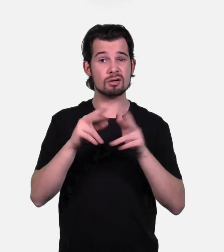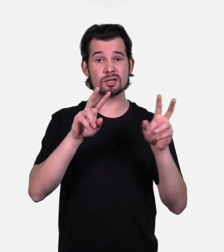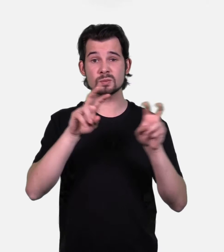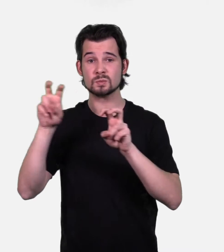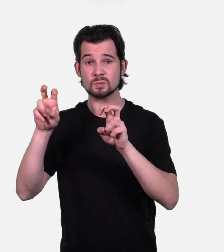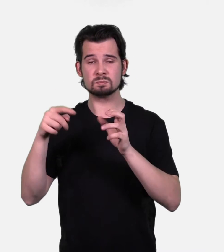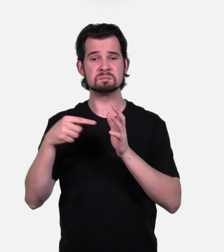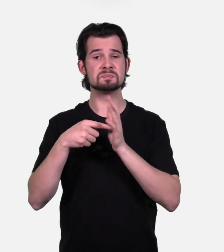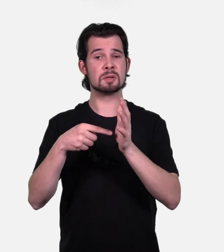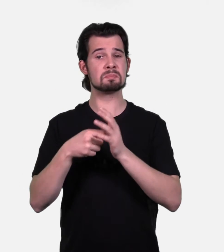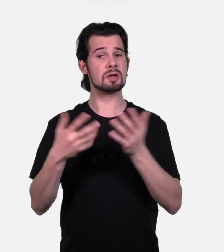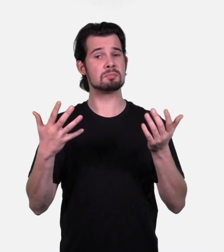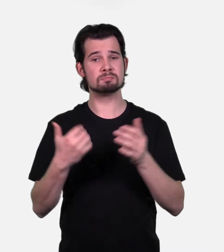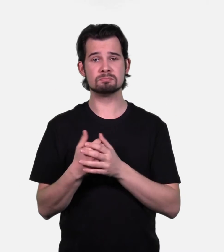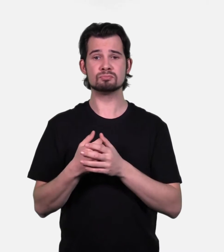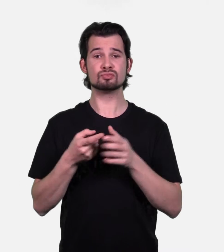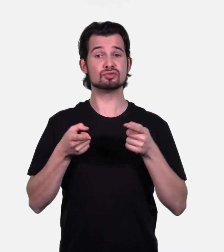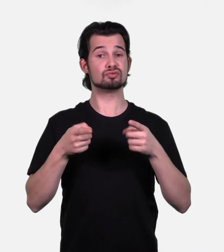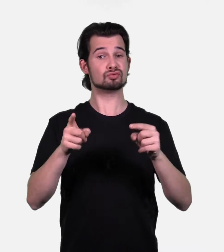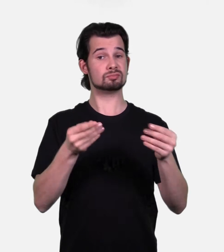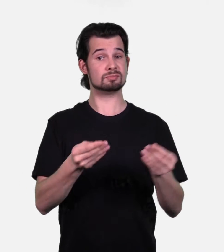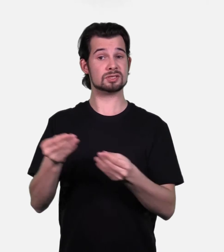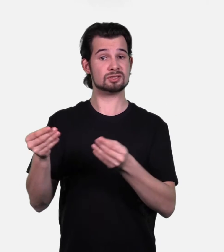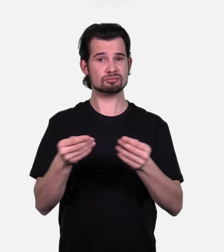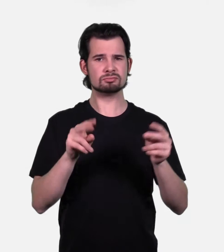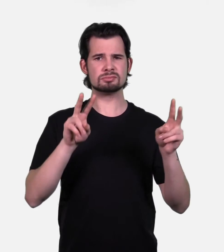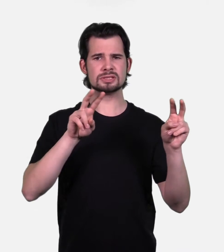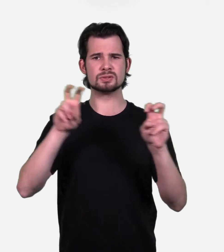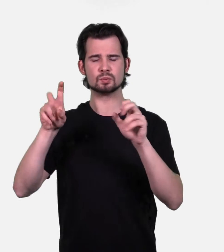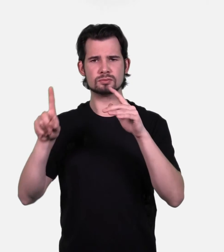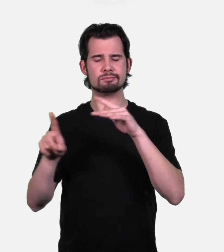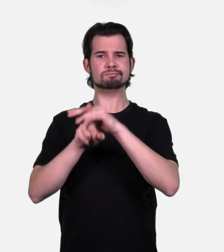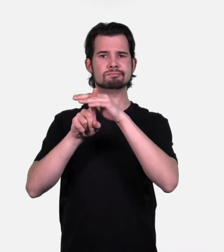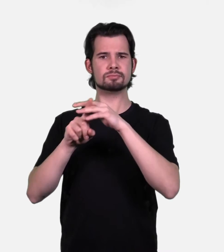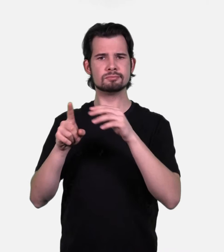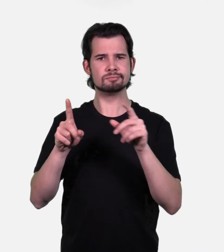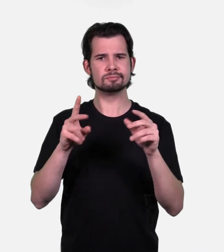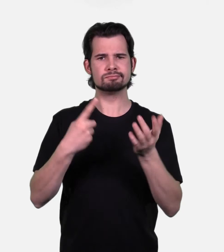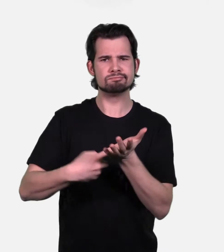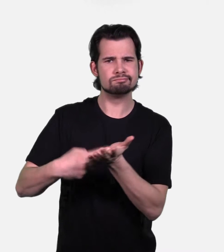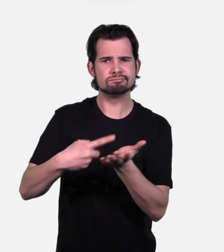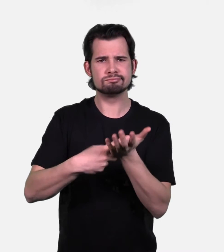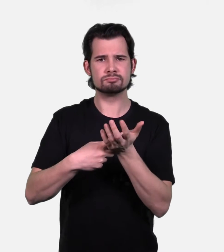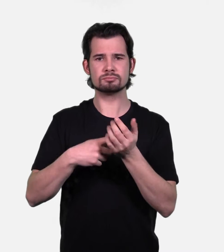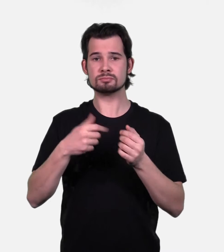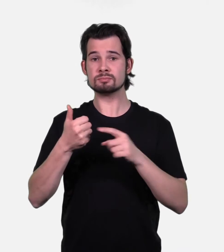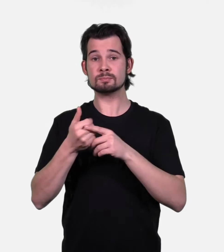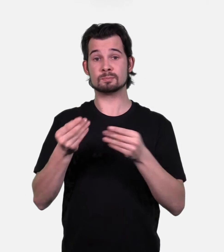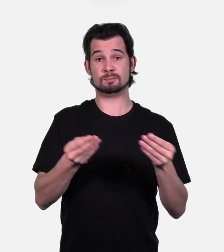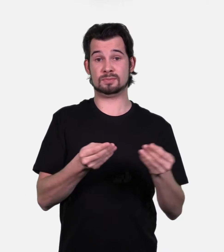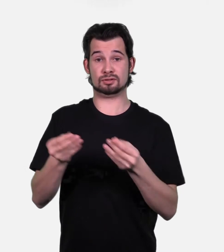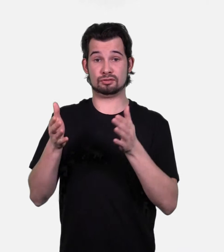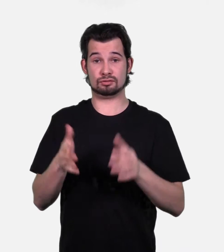For example, the mediator will not discuss any elements brought forth during the course of the mediation session